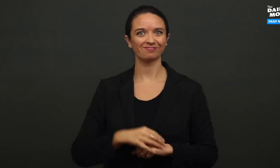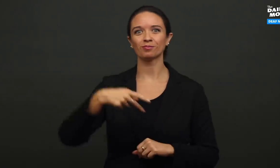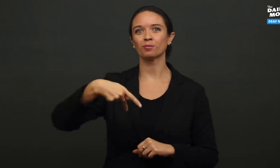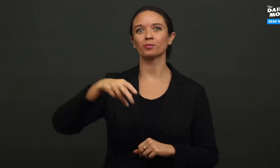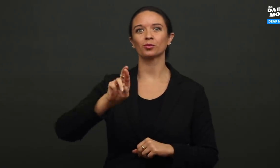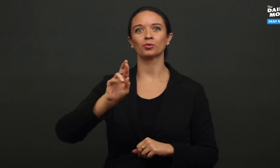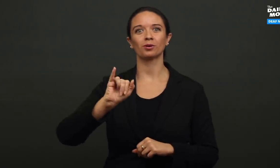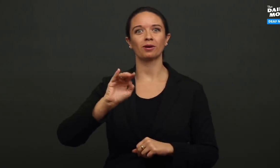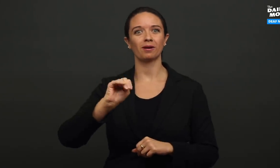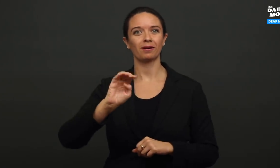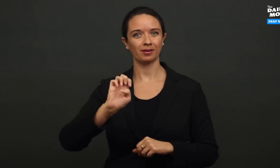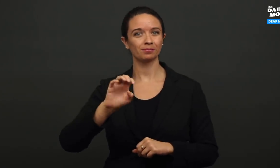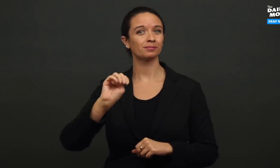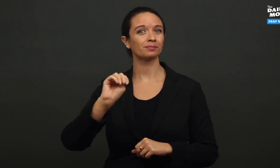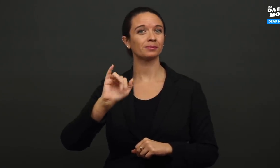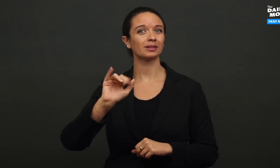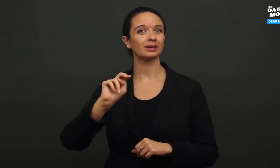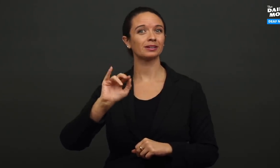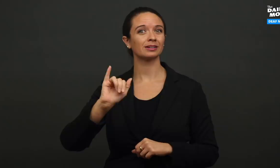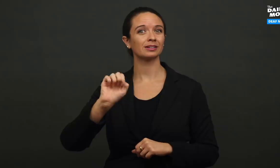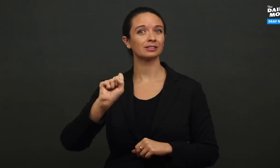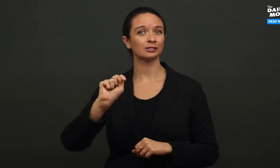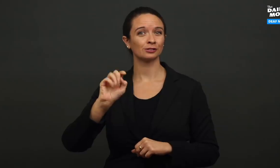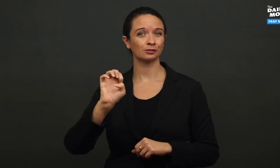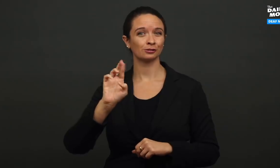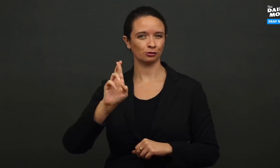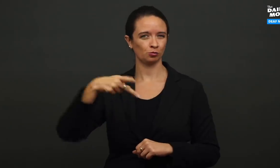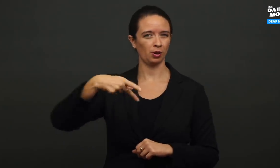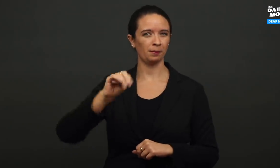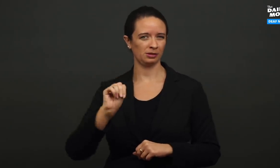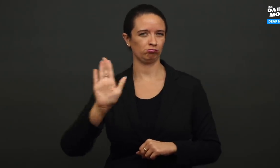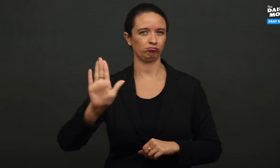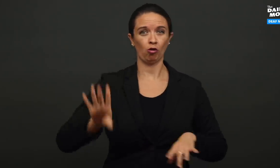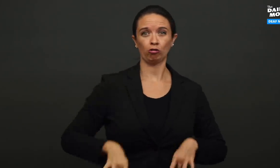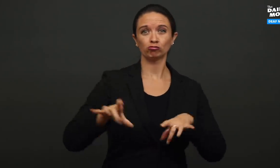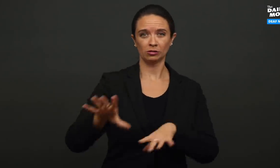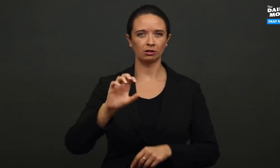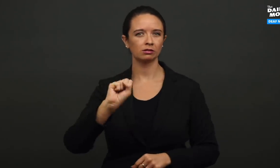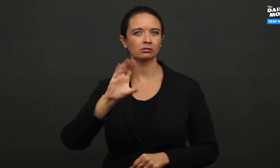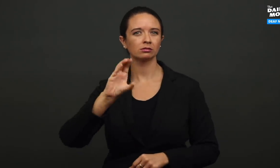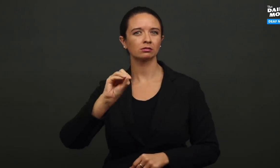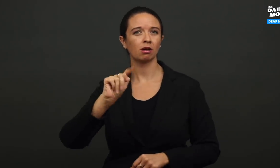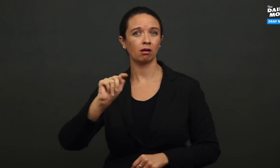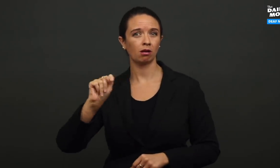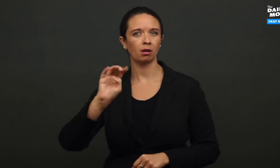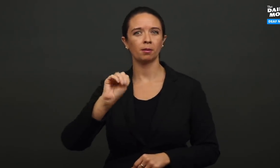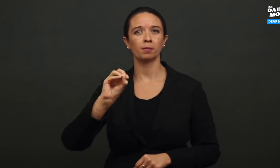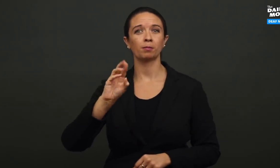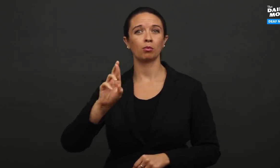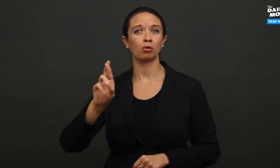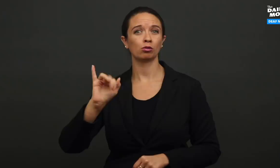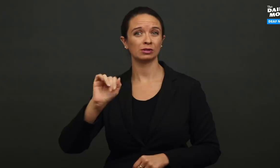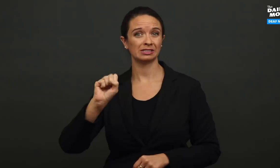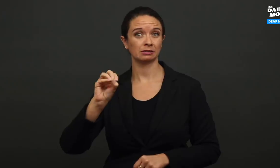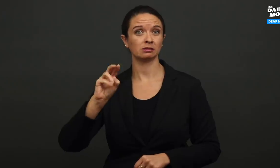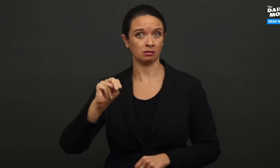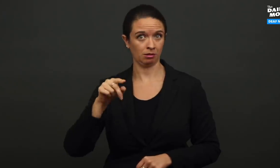The Prime Minister of Australia, Scott Morrison,